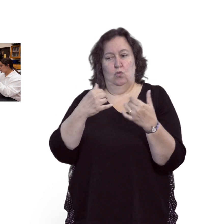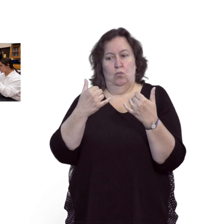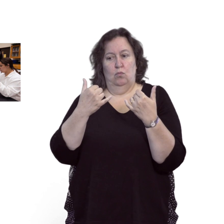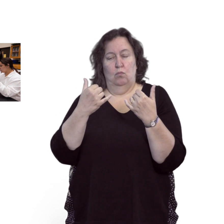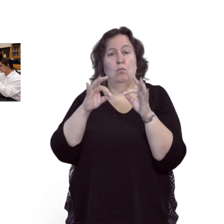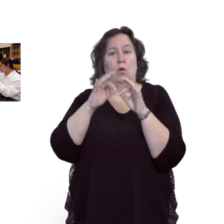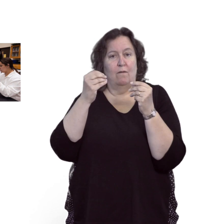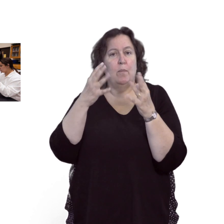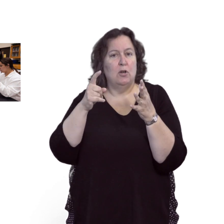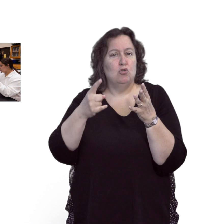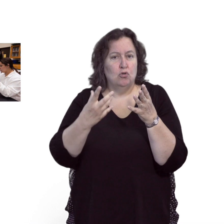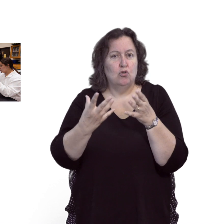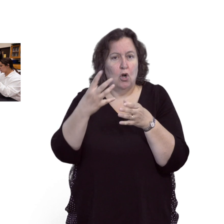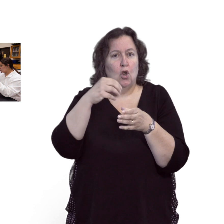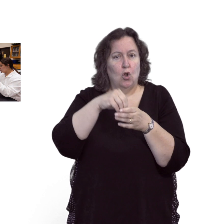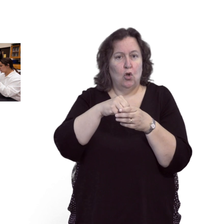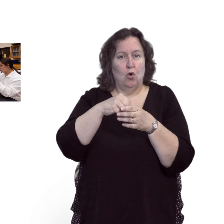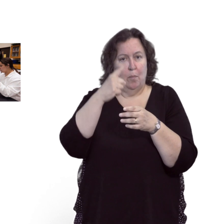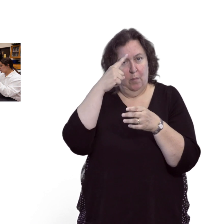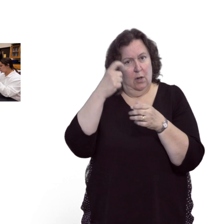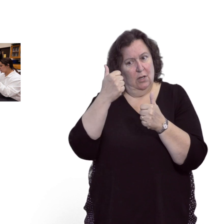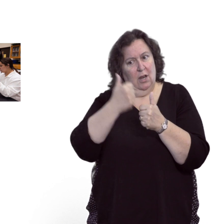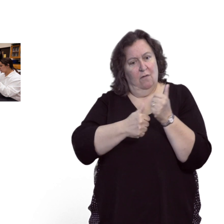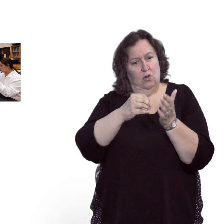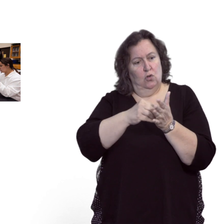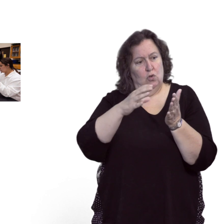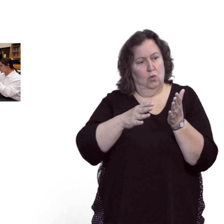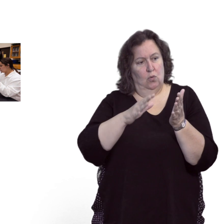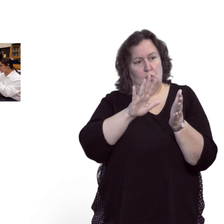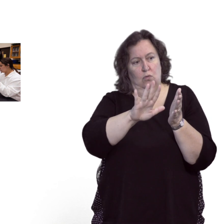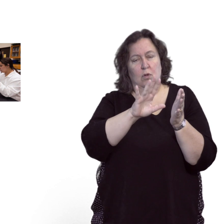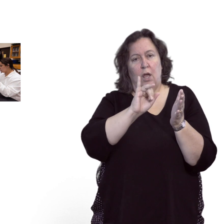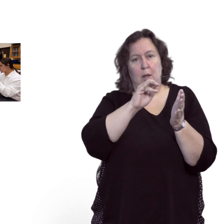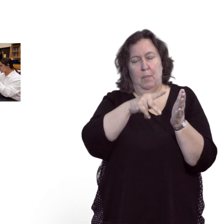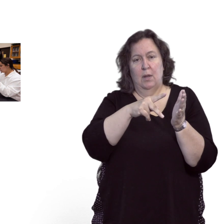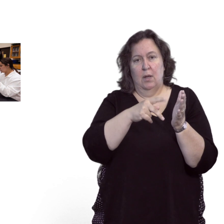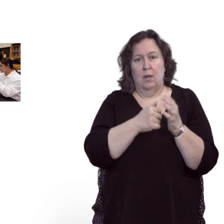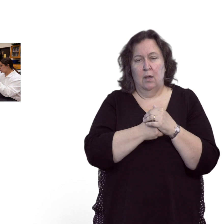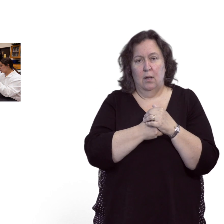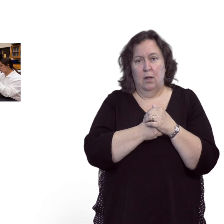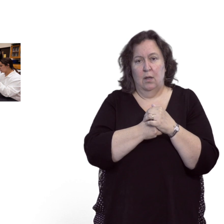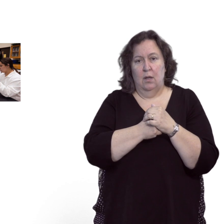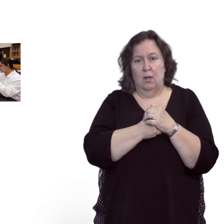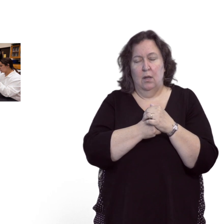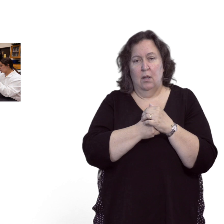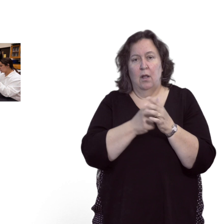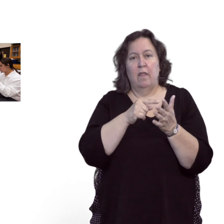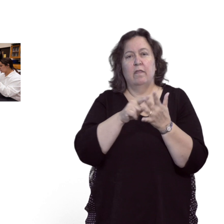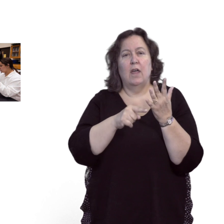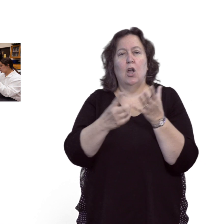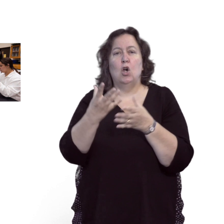or hard of hearing student’s IEP. These include a brief summary of the student’s hearing loss,